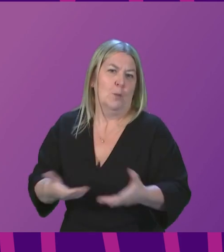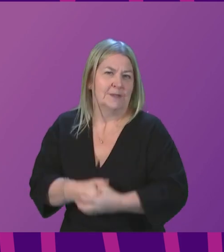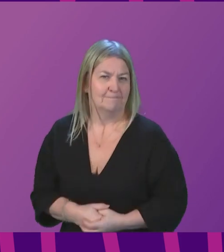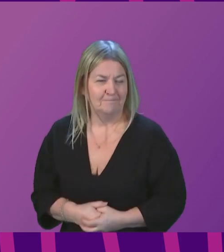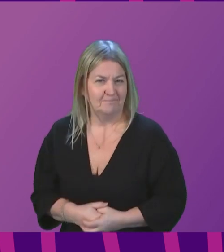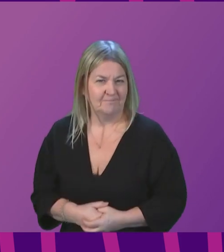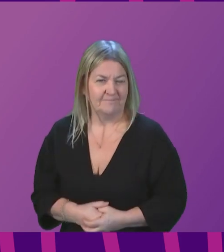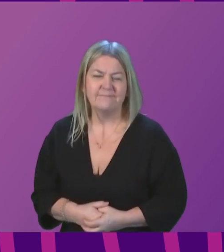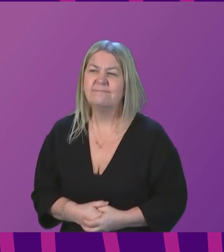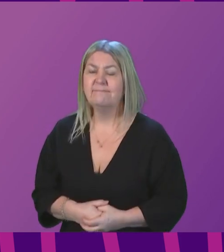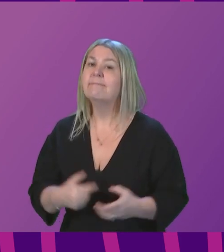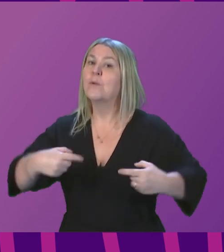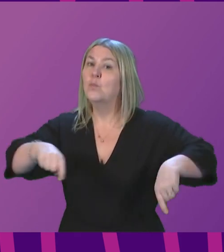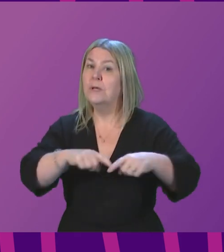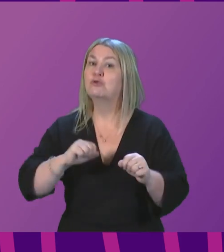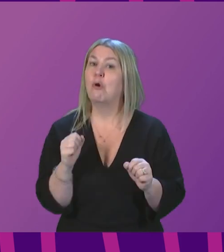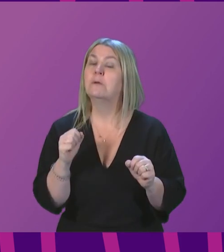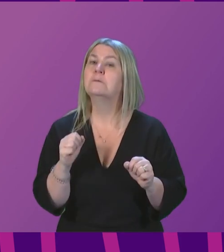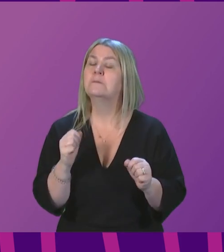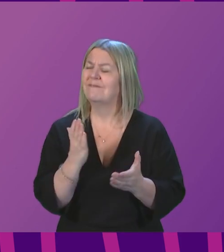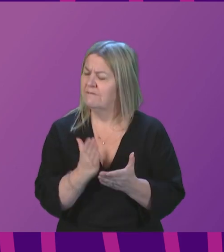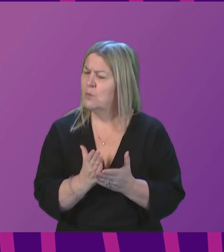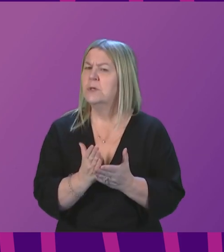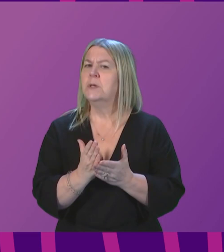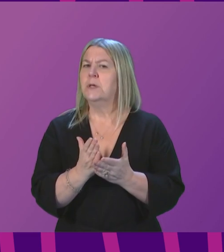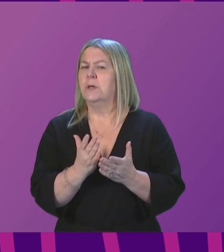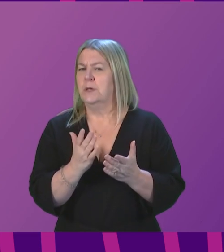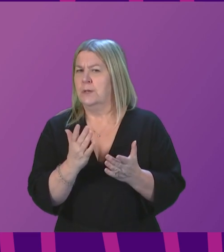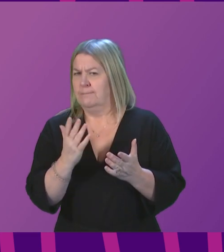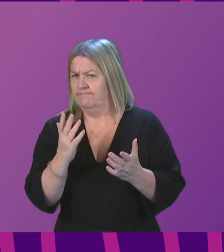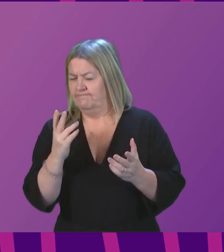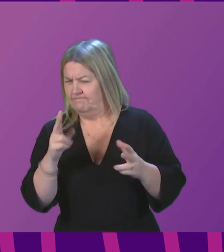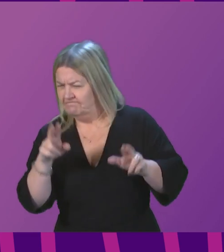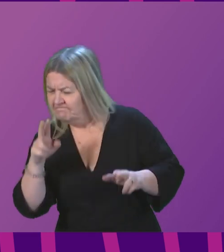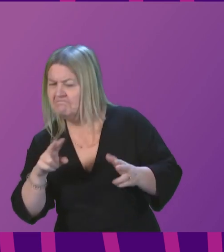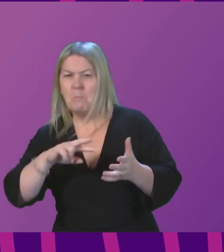We have taken a balanced approach. “Let me just say what I think.